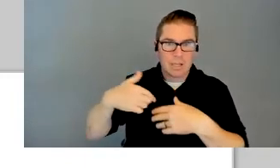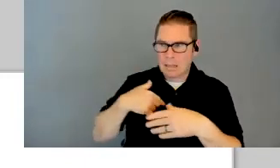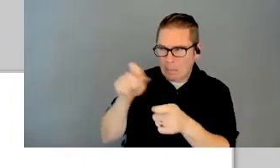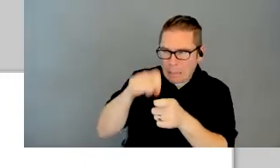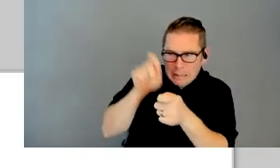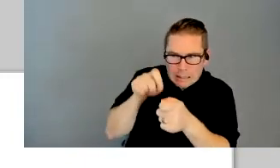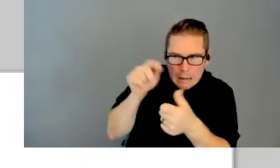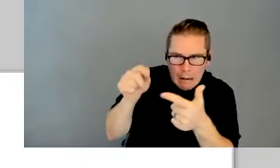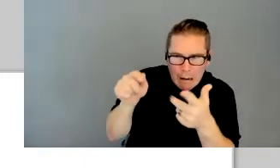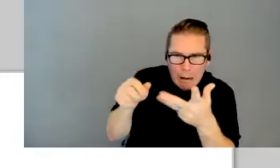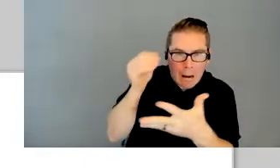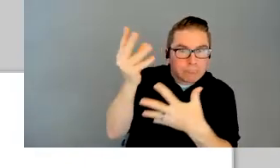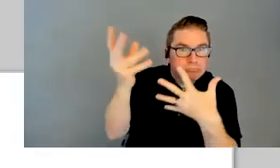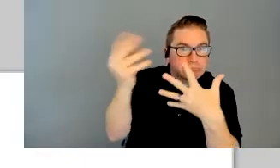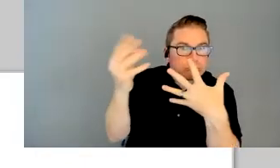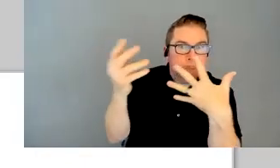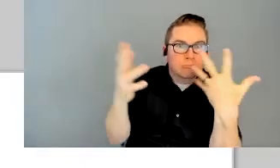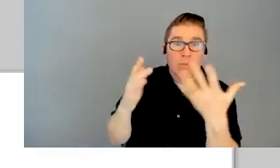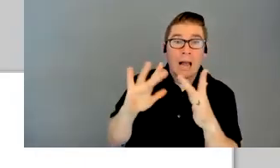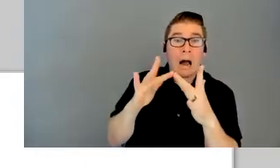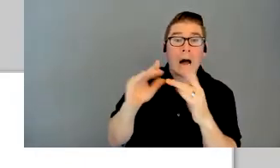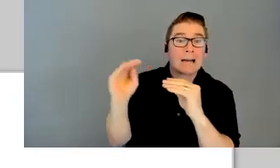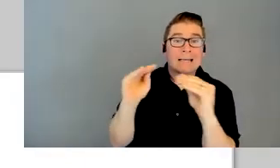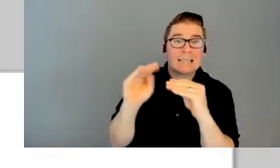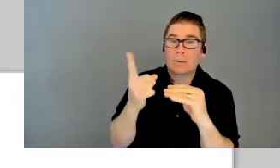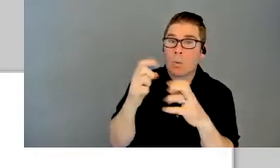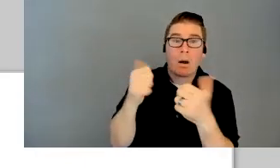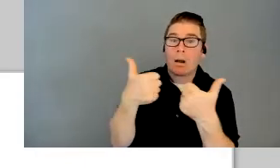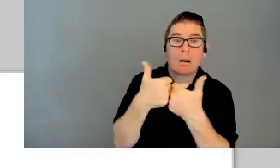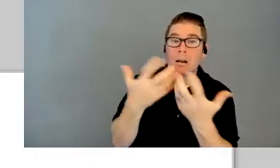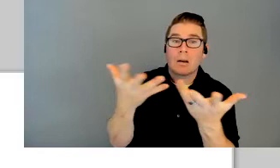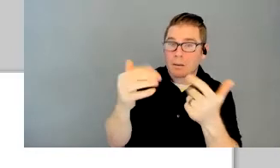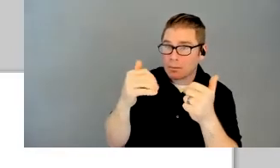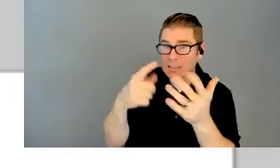And I think one of the challenges with teaching online is that sometimes we almost give them too much.